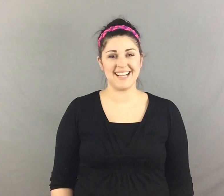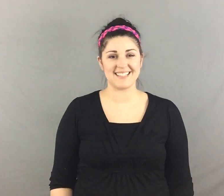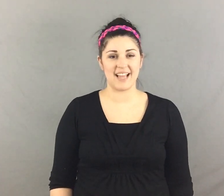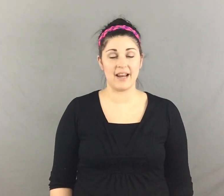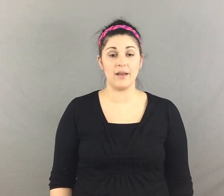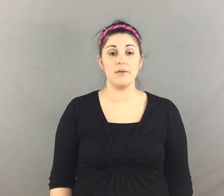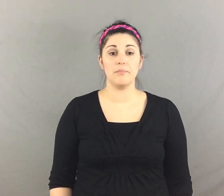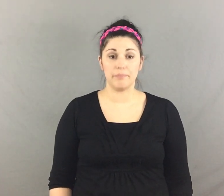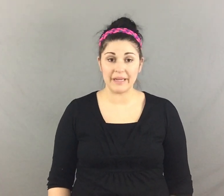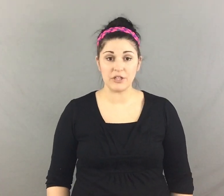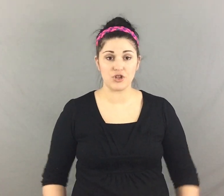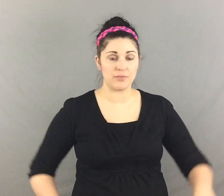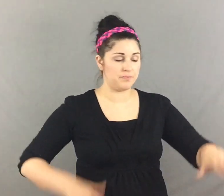Nixon beach.